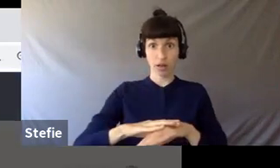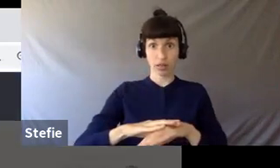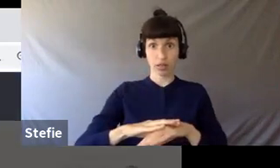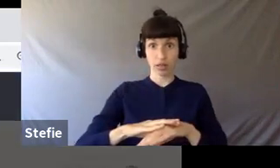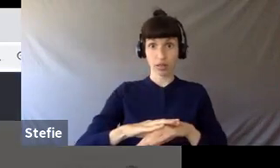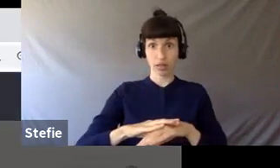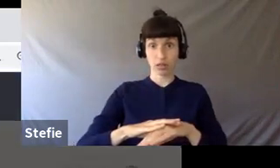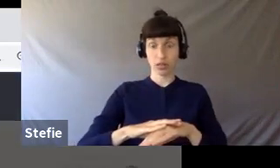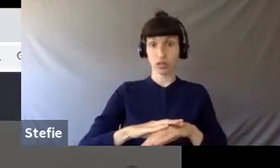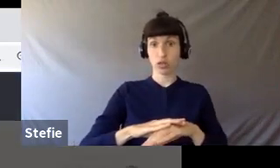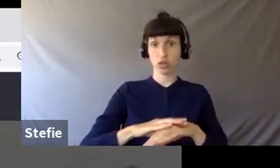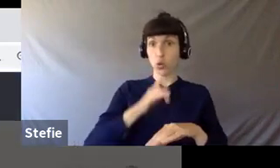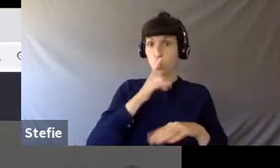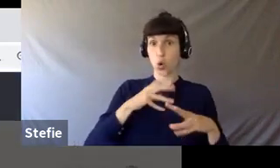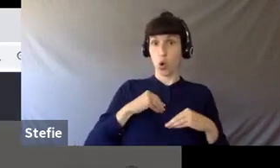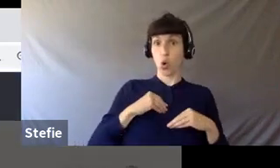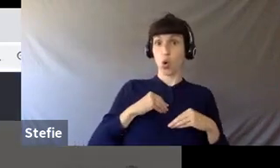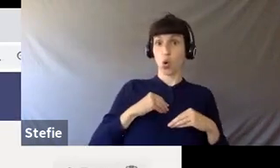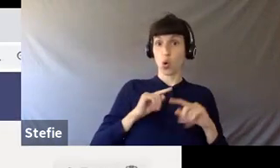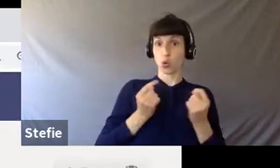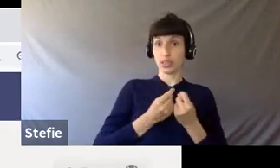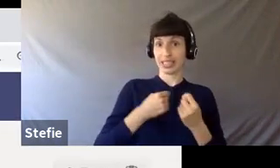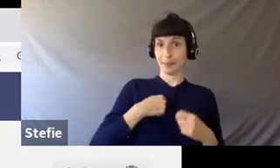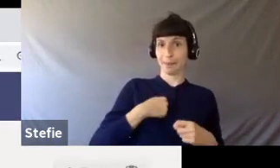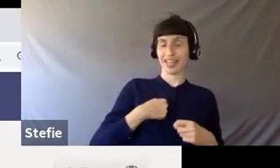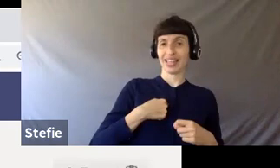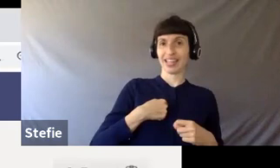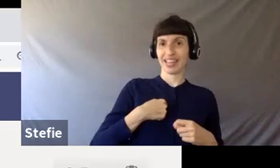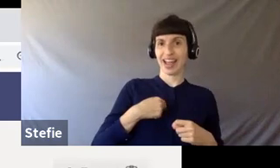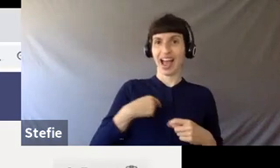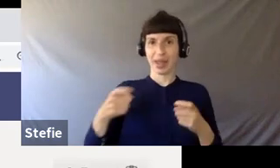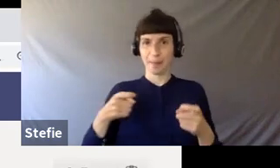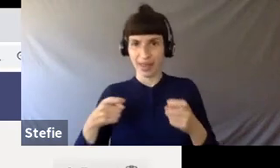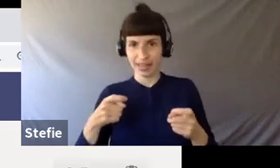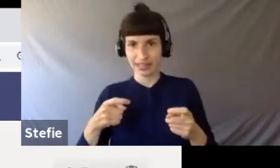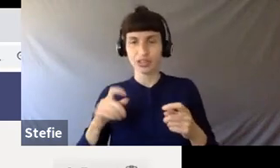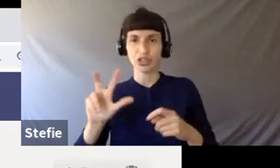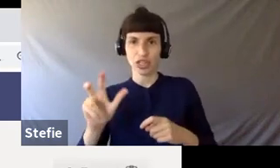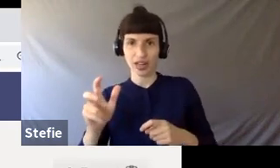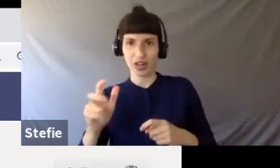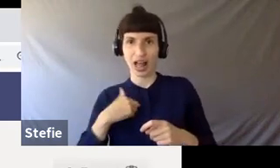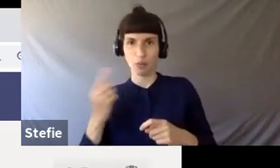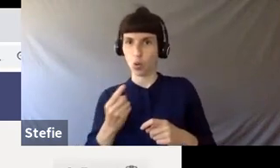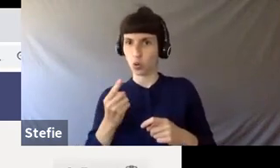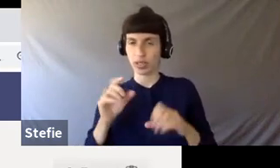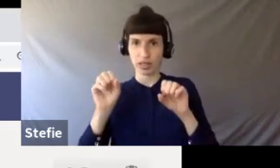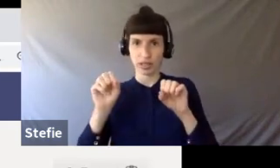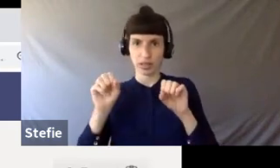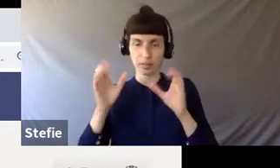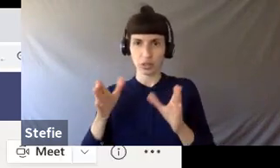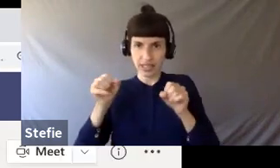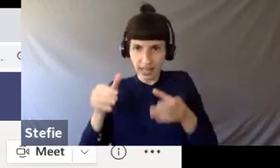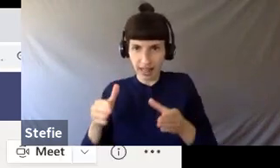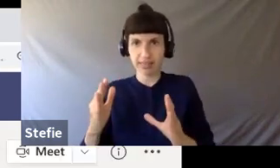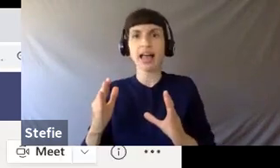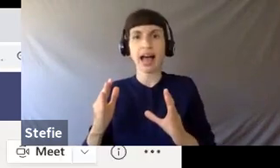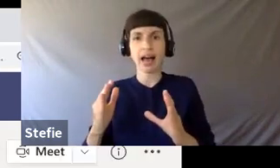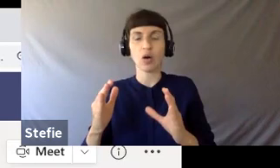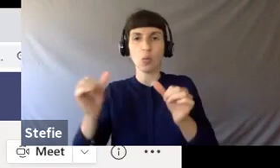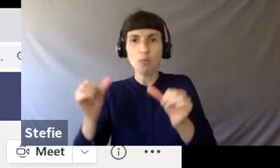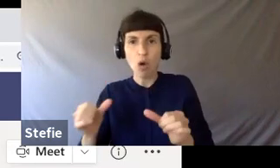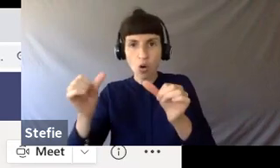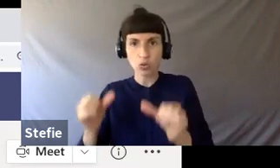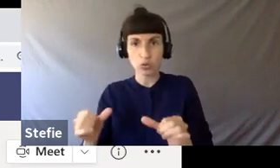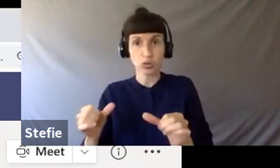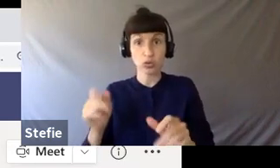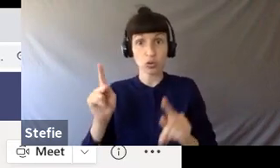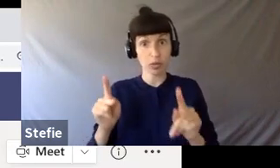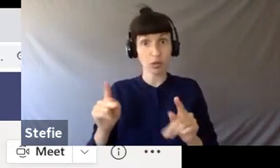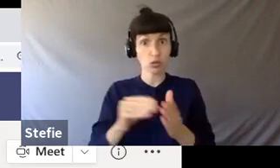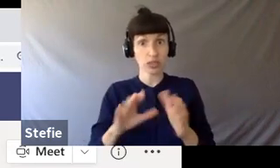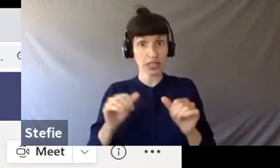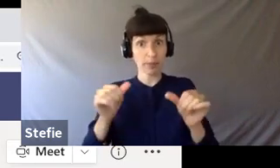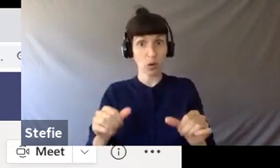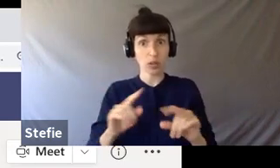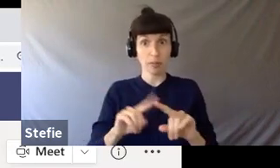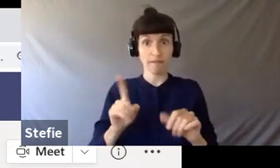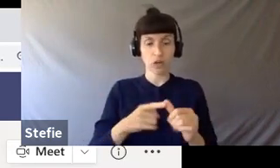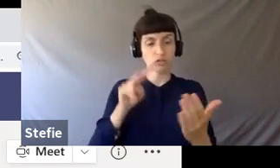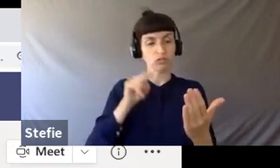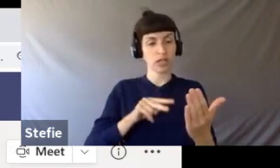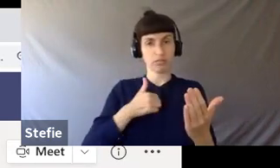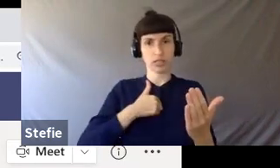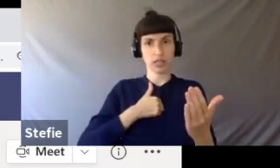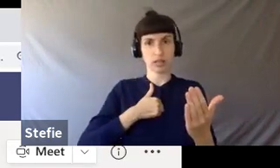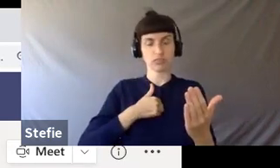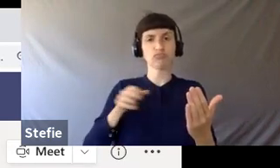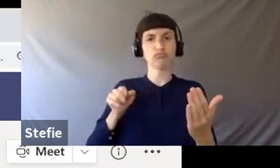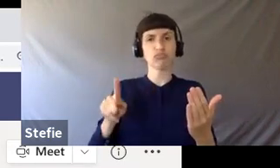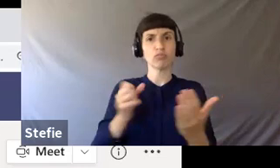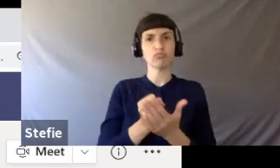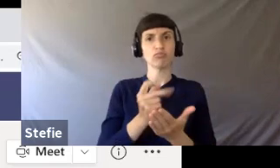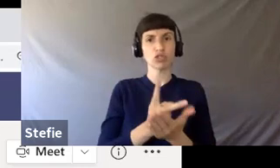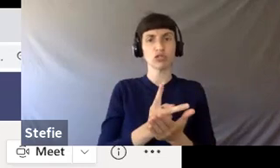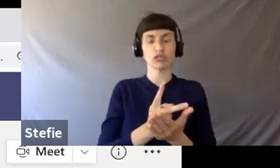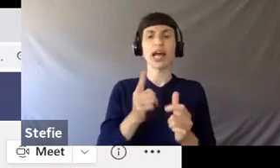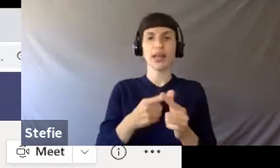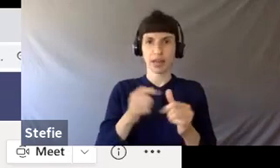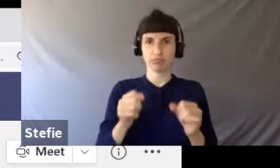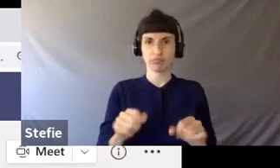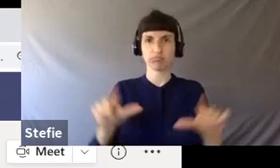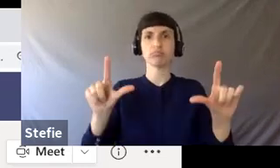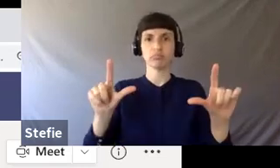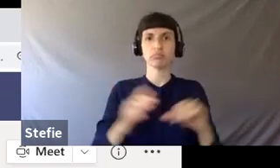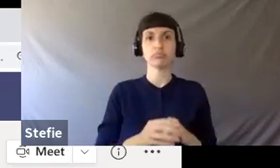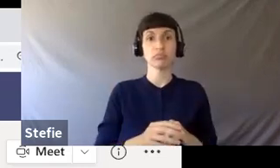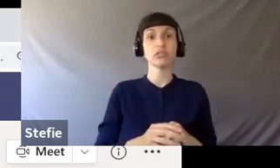and in this channel what I'm allowed to do is I can manage the channel and set some privacy thinks. You what to be able to moderate this channel which meets you will see everything they post so if I turn this on,